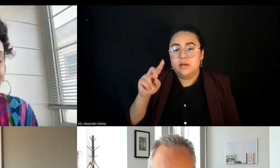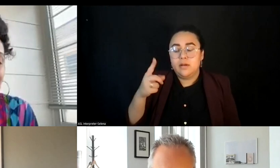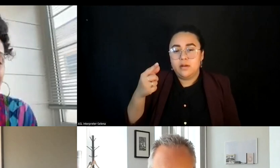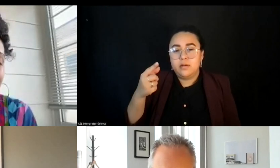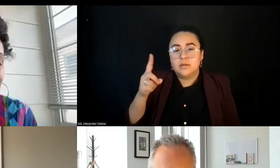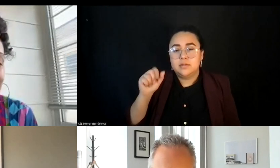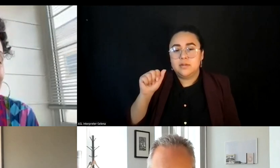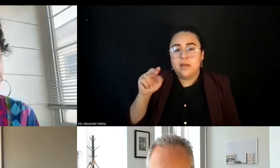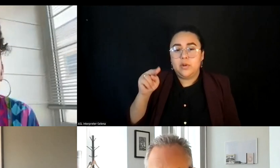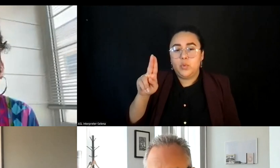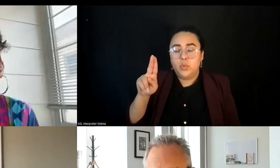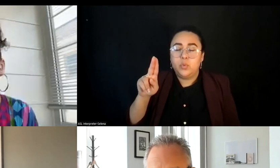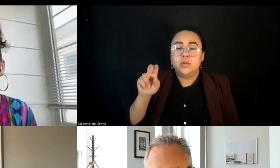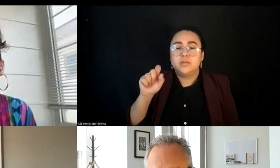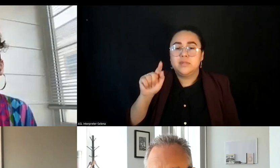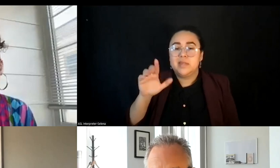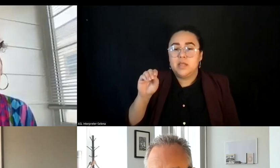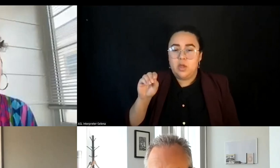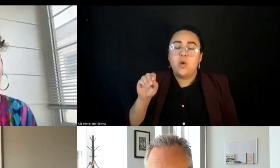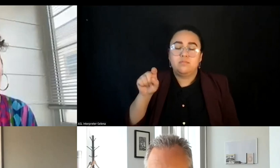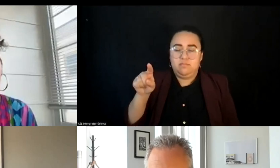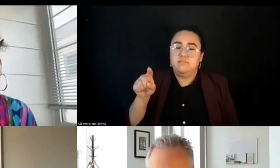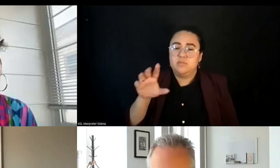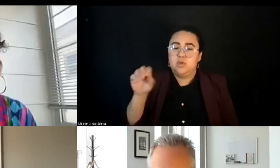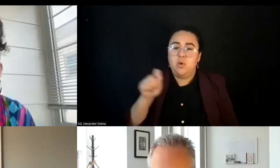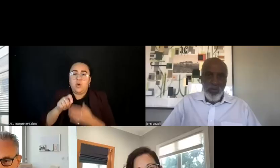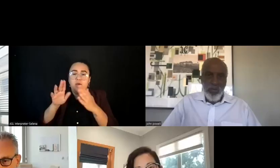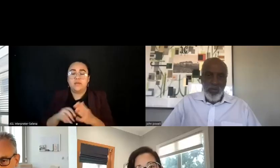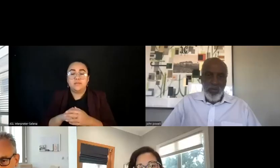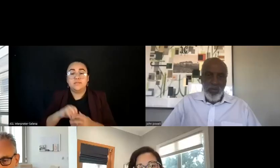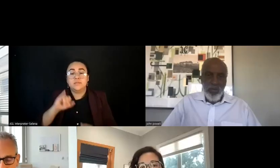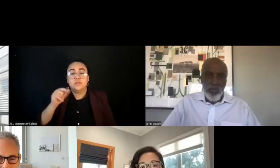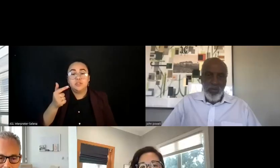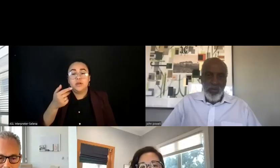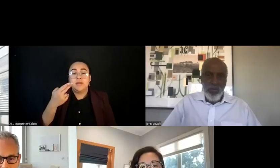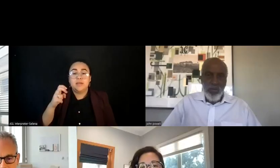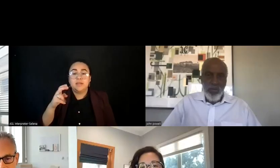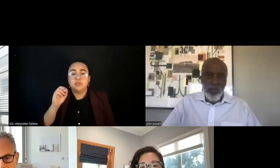And last but not least, Jung Hee Choi see her as the plotter, schemer and dreamer for